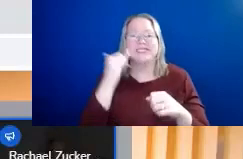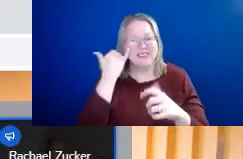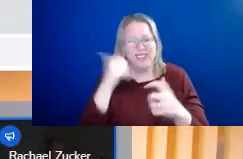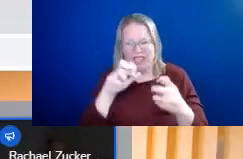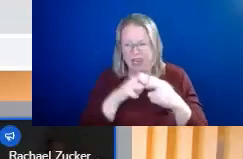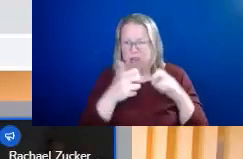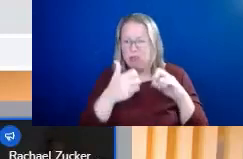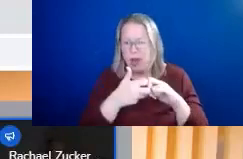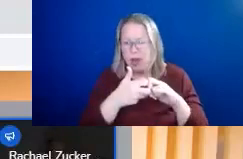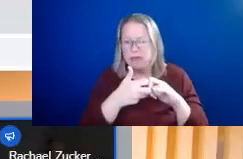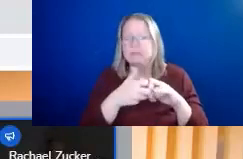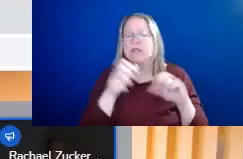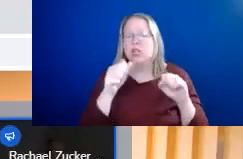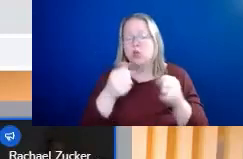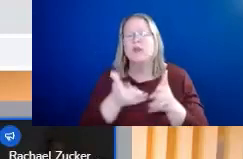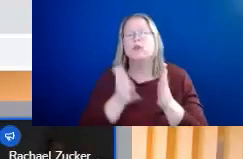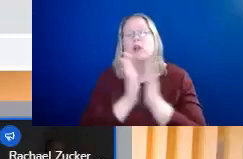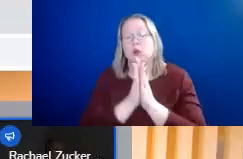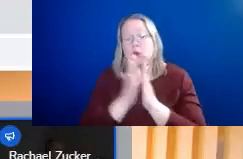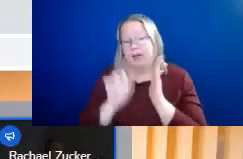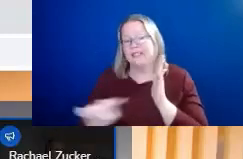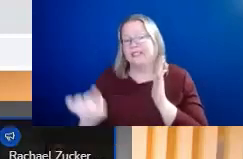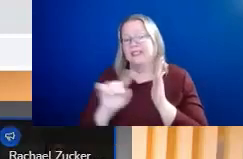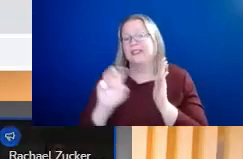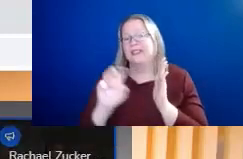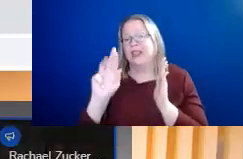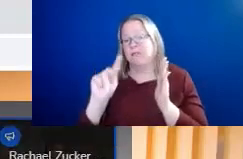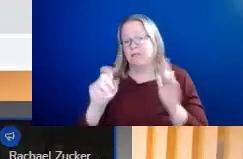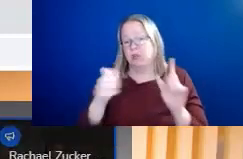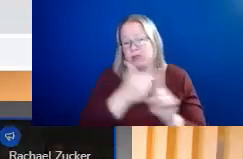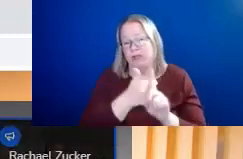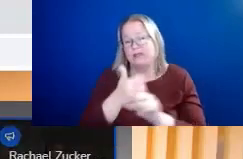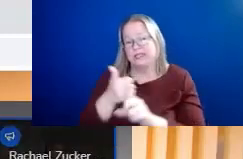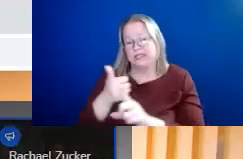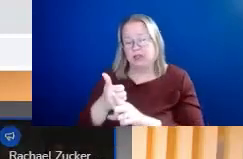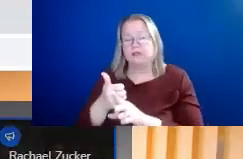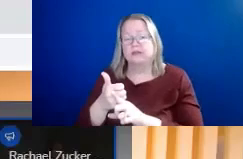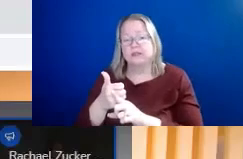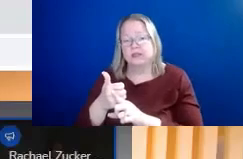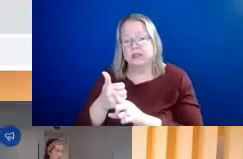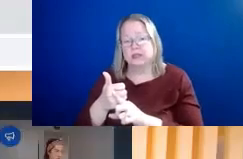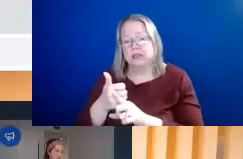can politely request that they mute 12:28:04 themselves. I don't believe